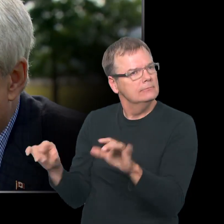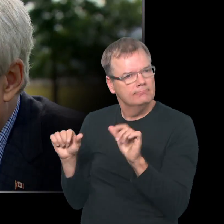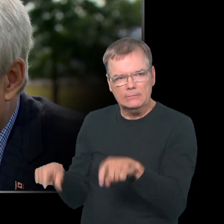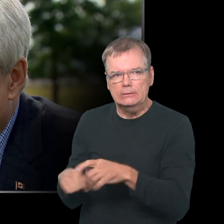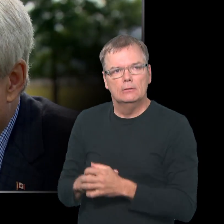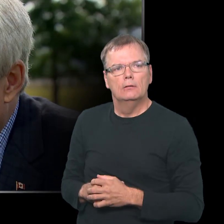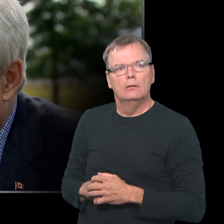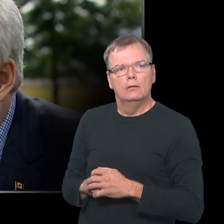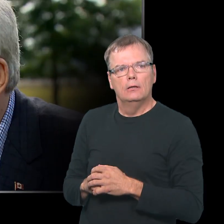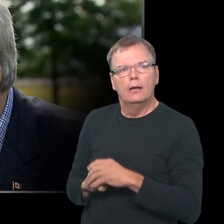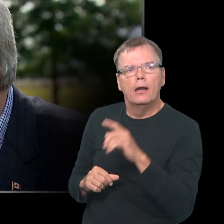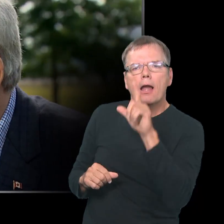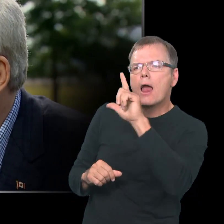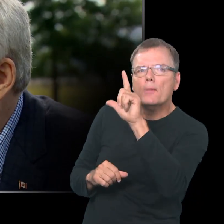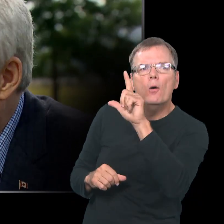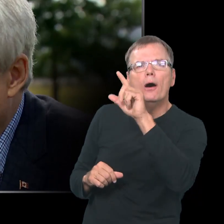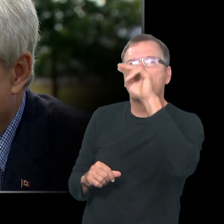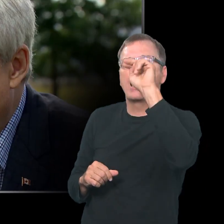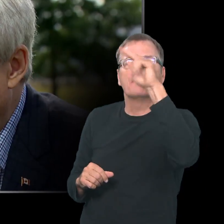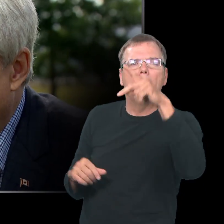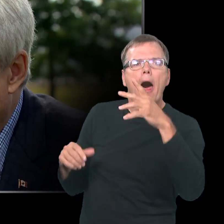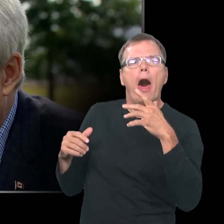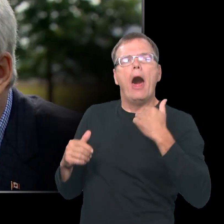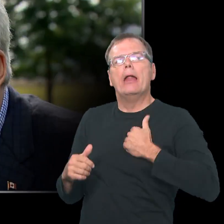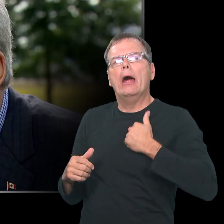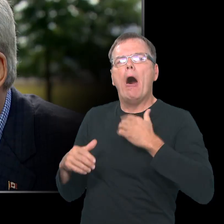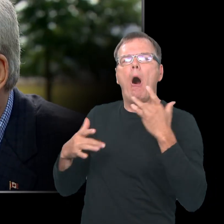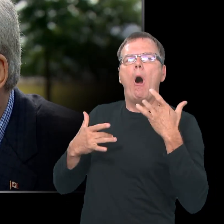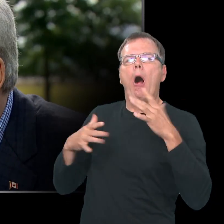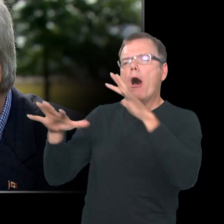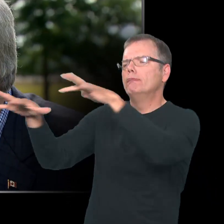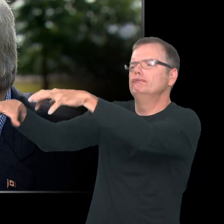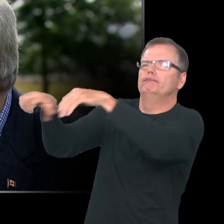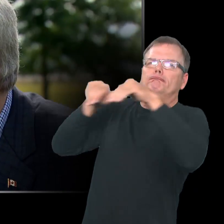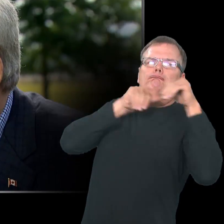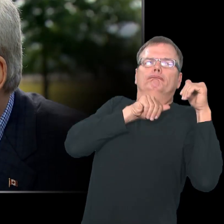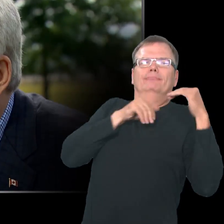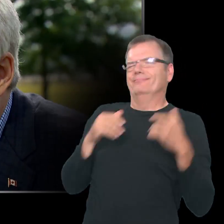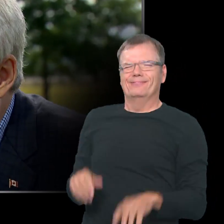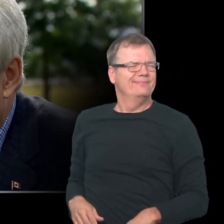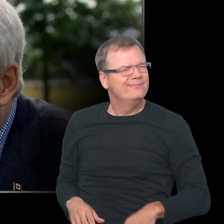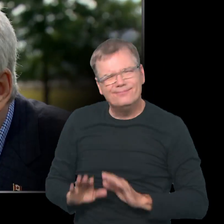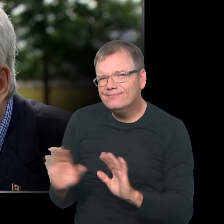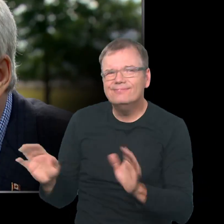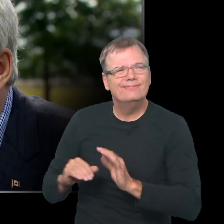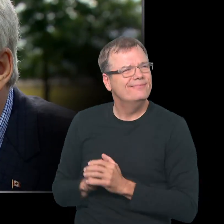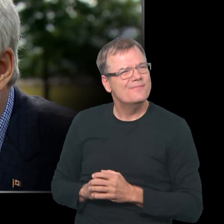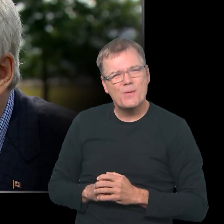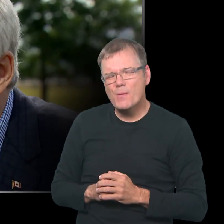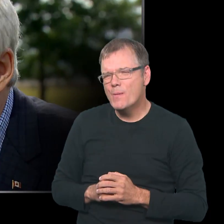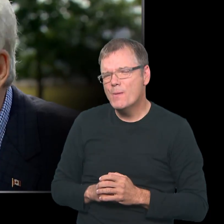I'm not hearing, it's easy for the Liberals or NDP to say we're going to pull out Canadian forces.